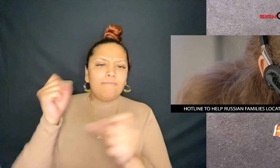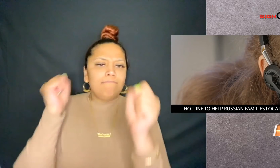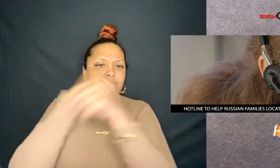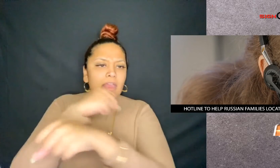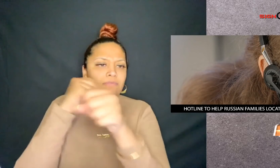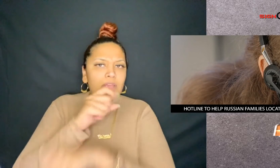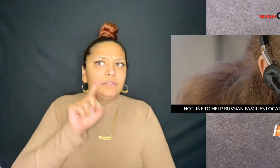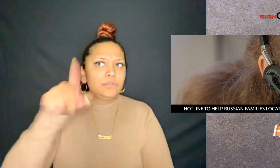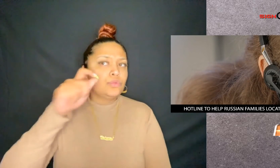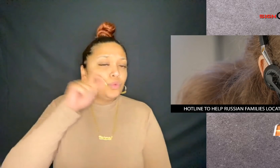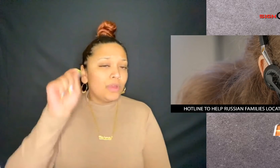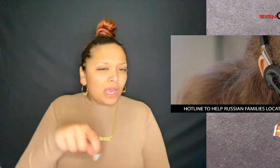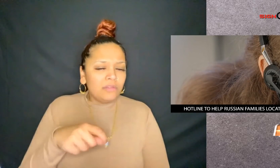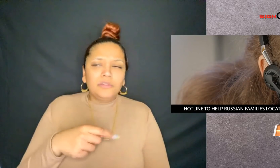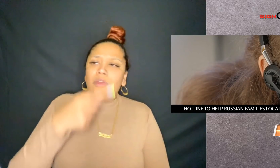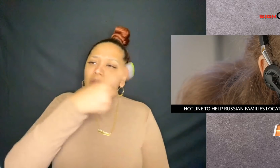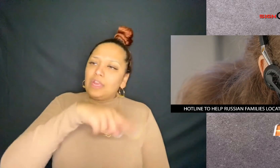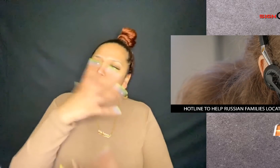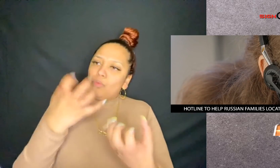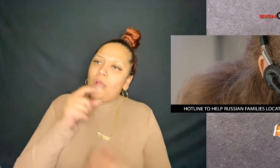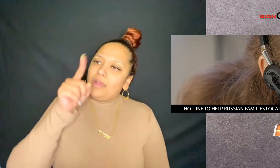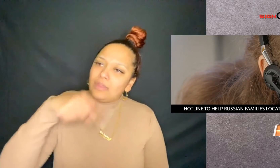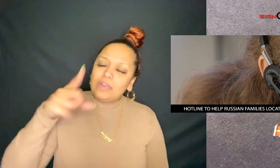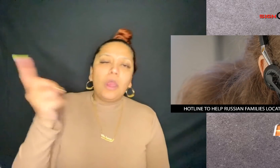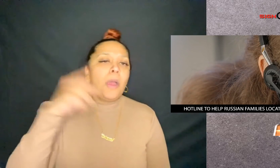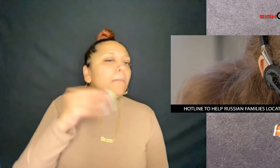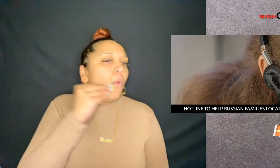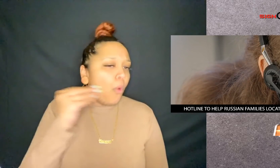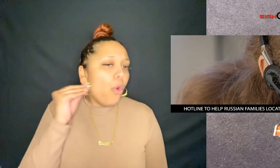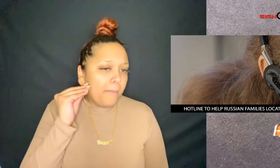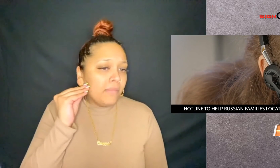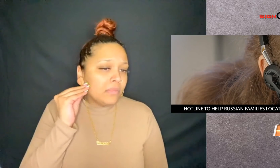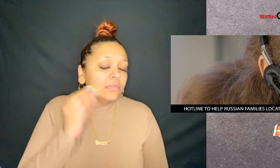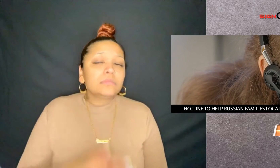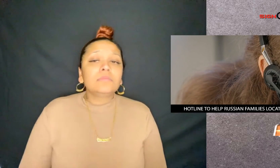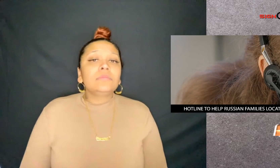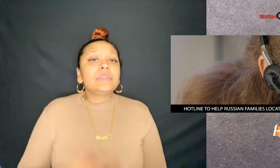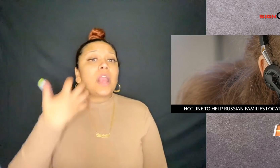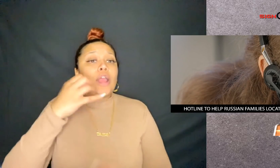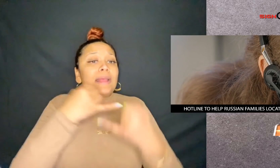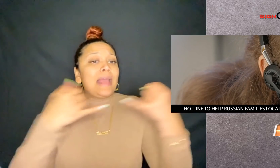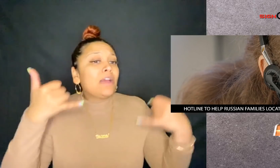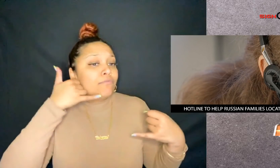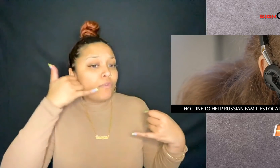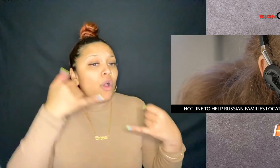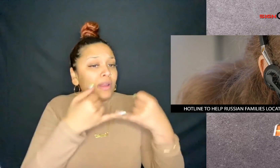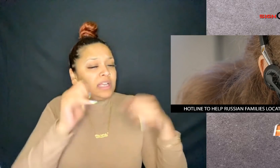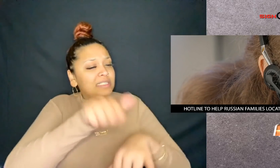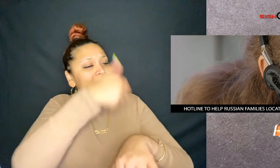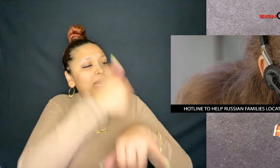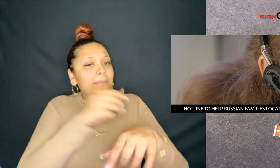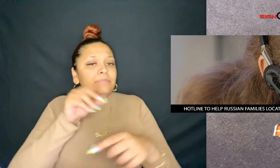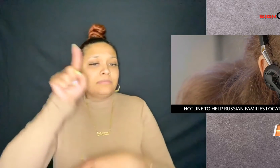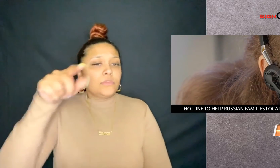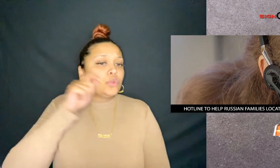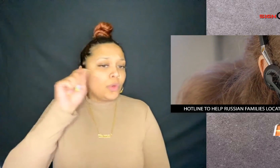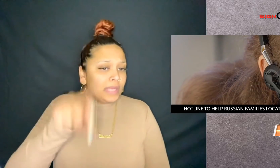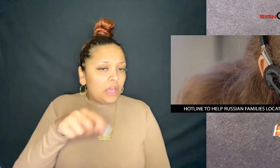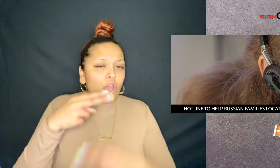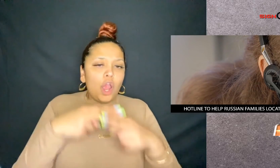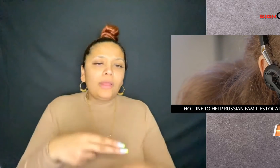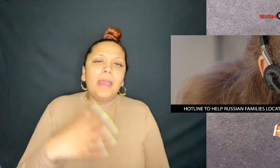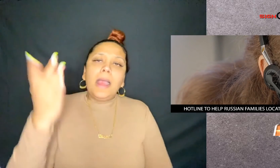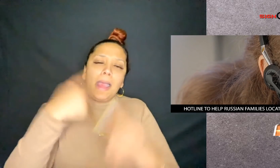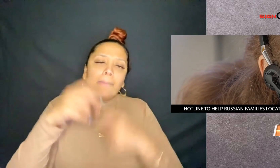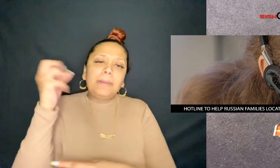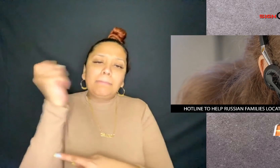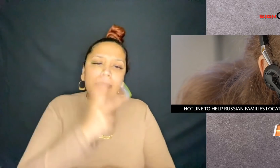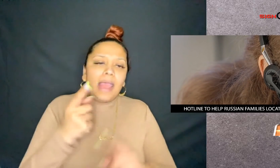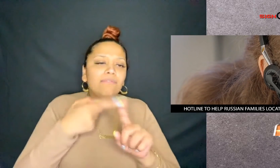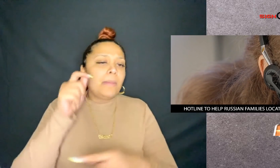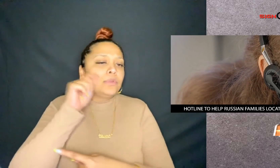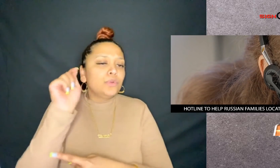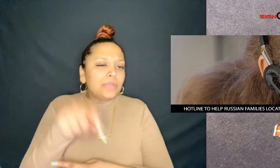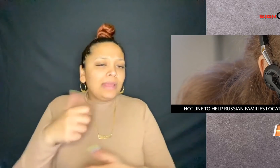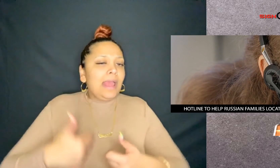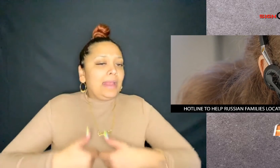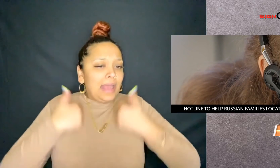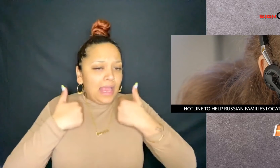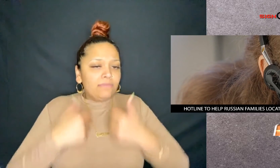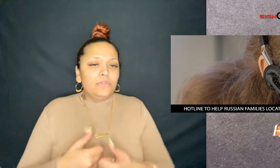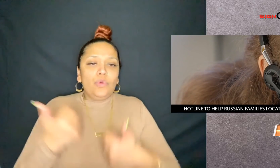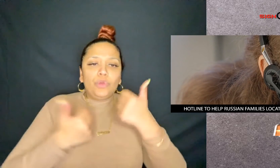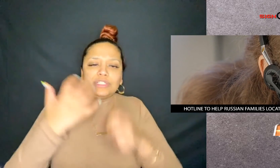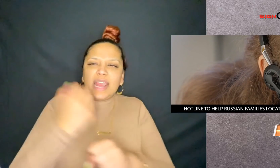want their loved ones who were ordered to fight in Ukraine to come home